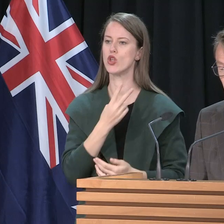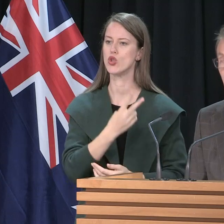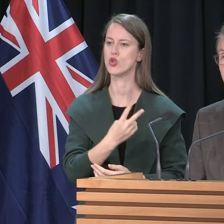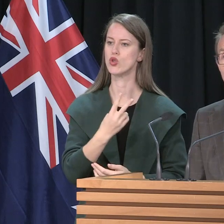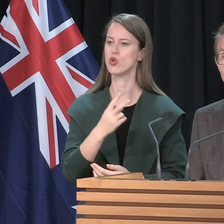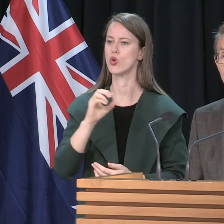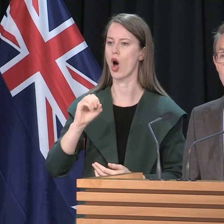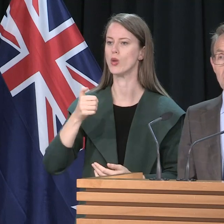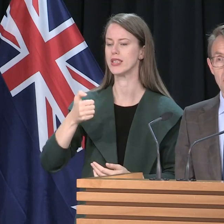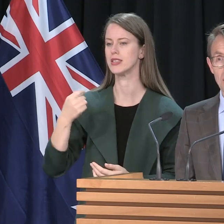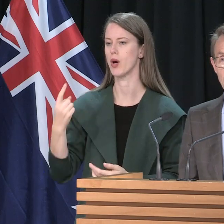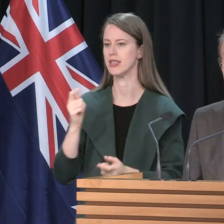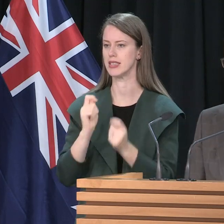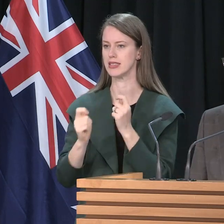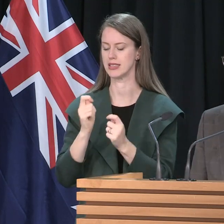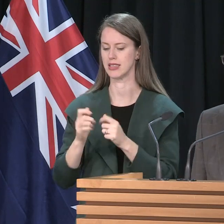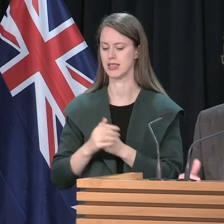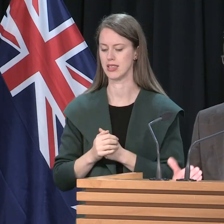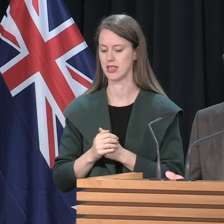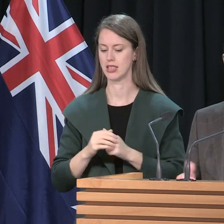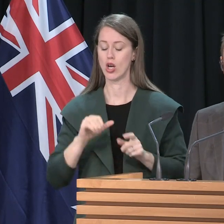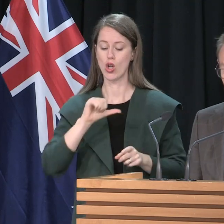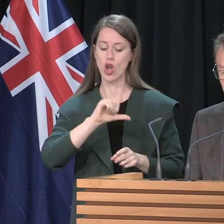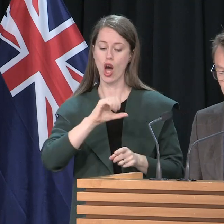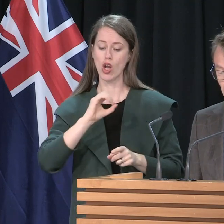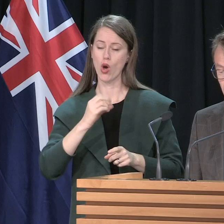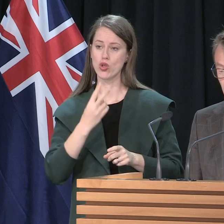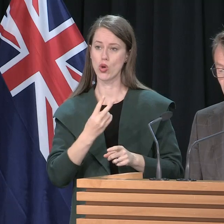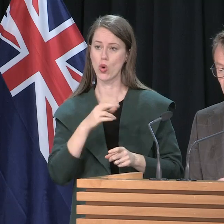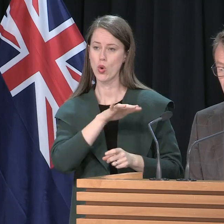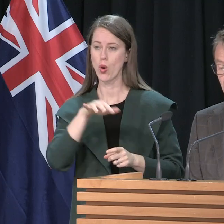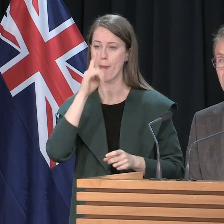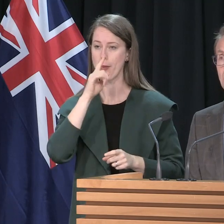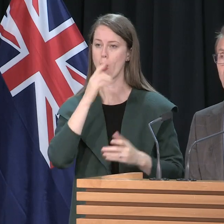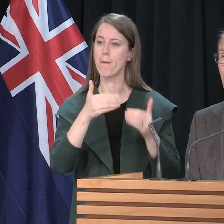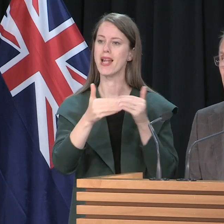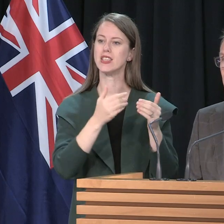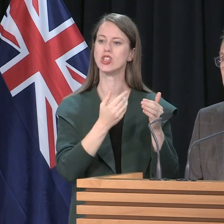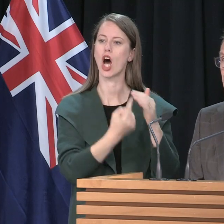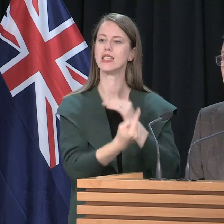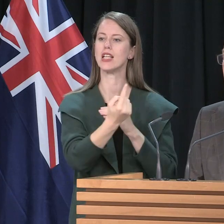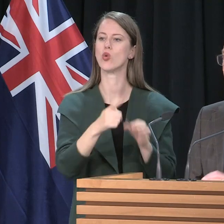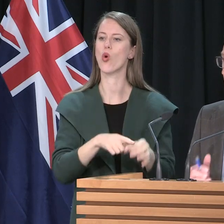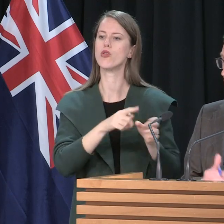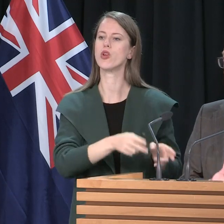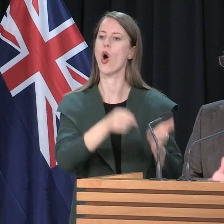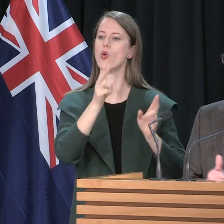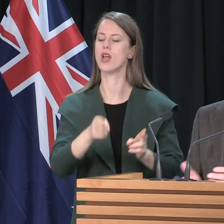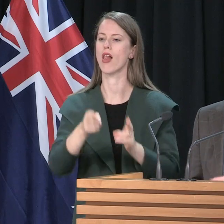hospital-level care and yesterday our laboratories completed 2,061 tests and of